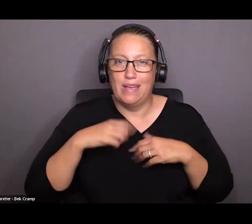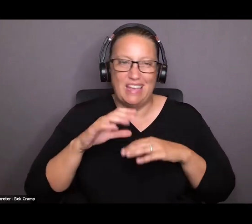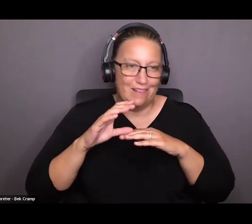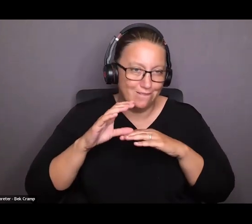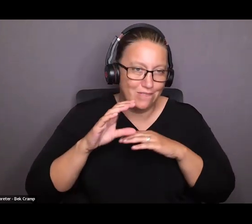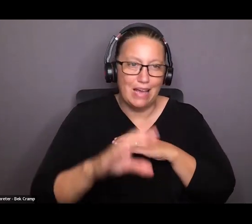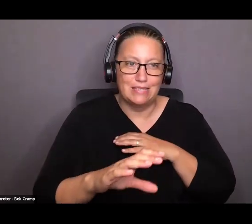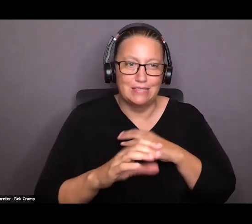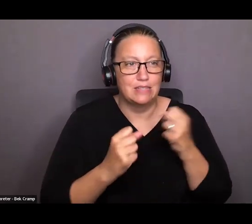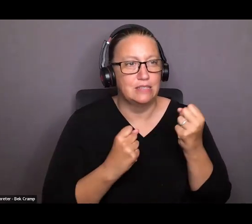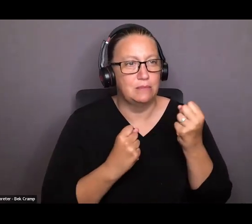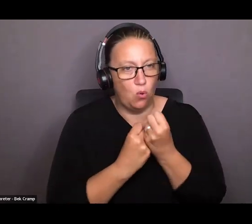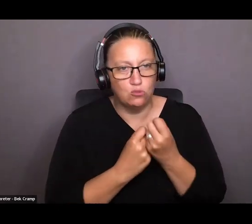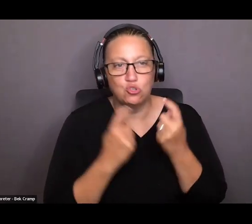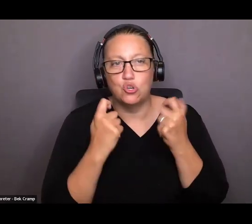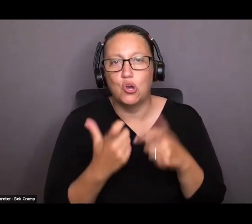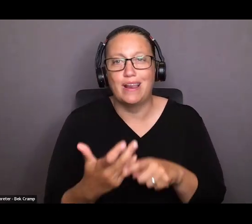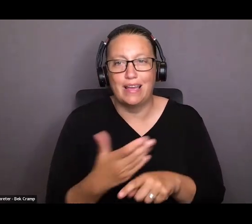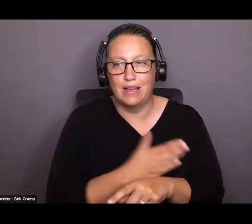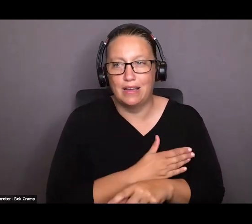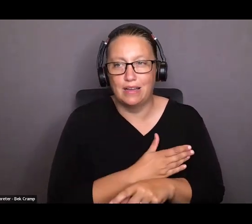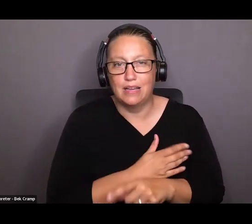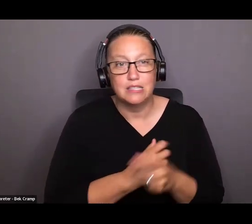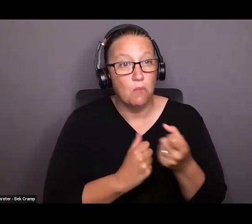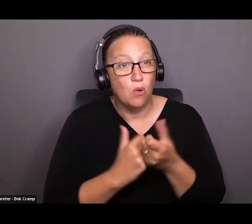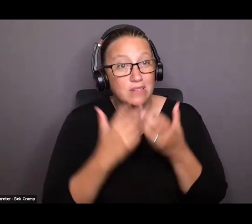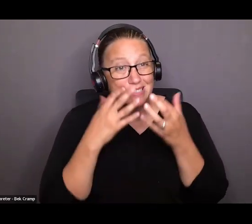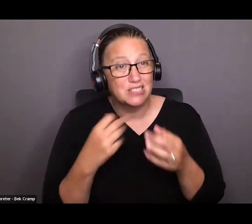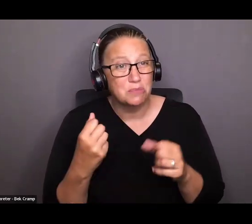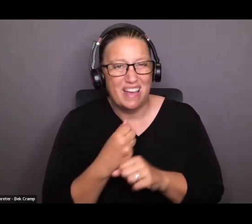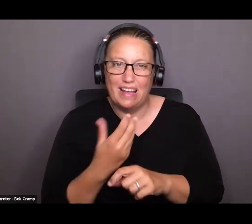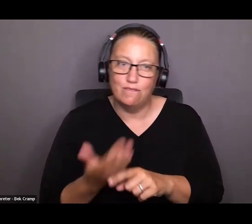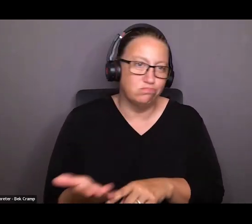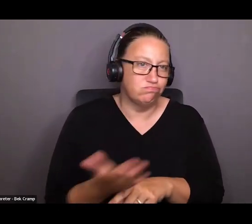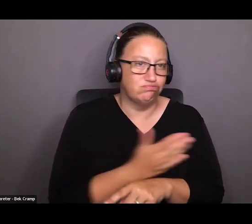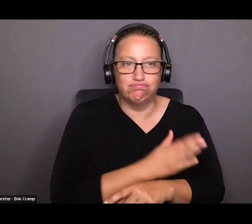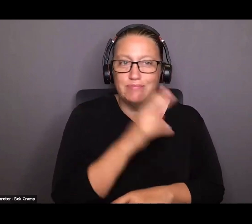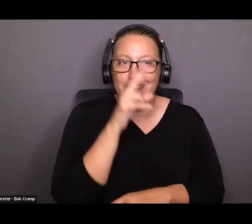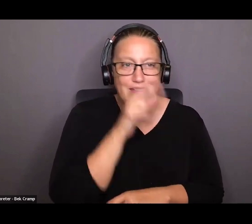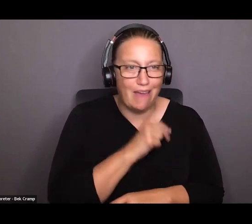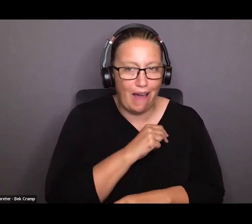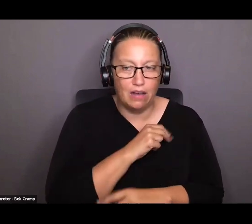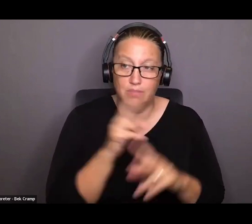making look like for people much younger. What does belonging in the community, you know this